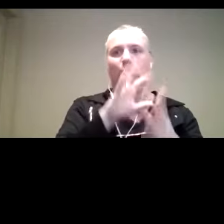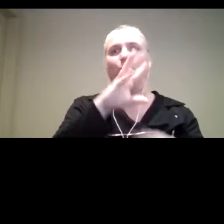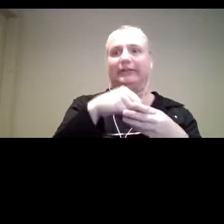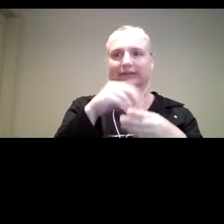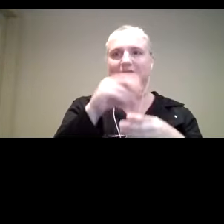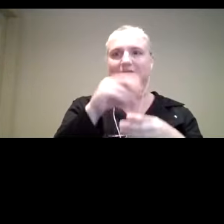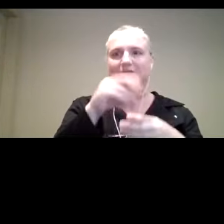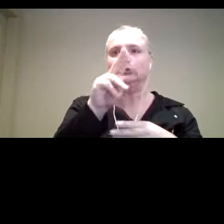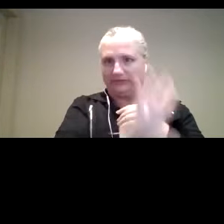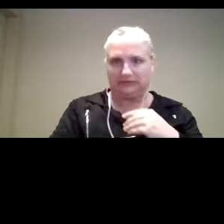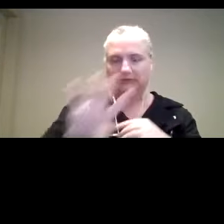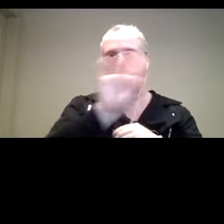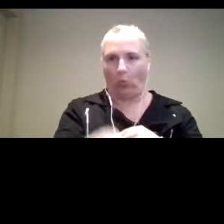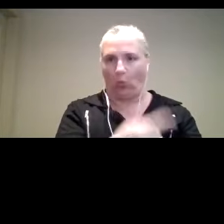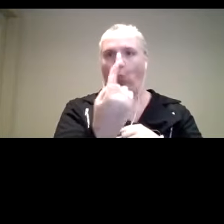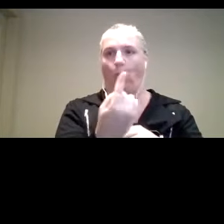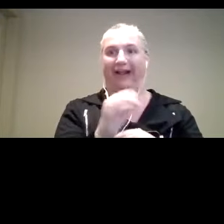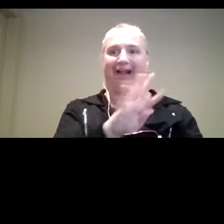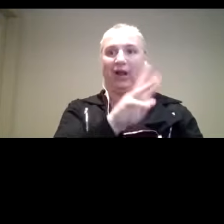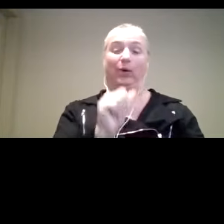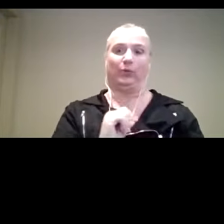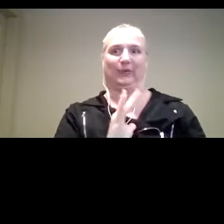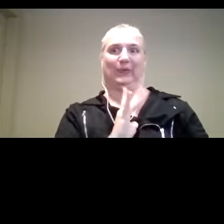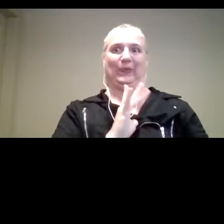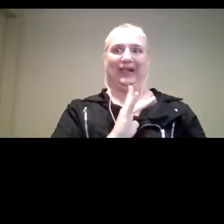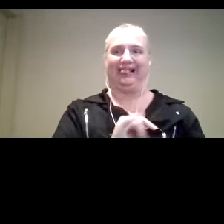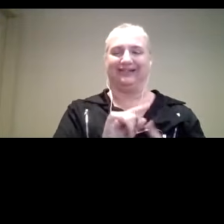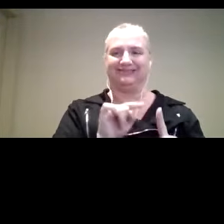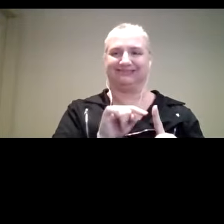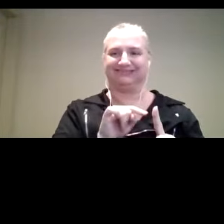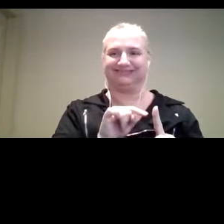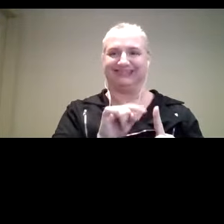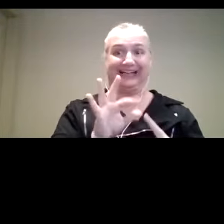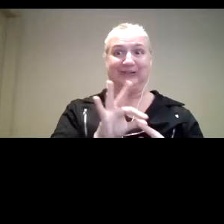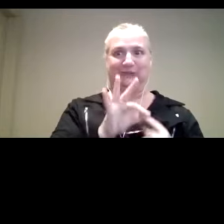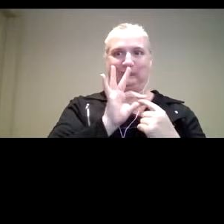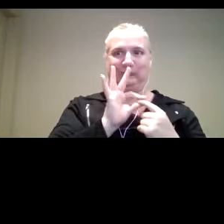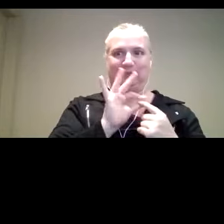So, we're cool and unique in that way.